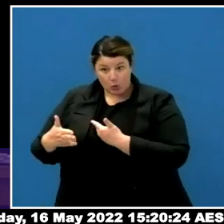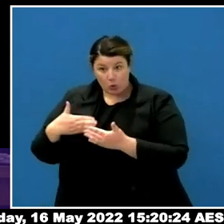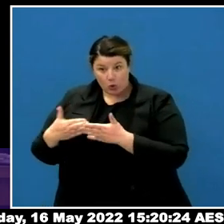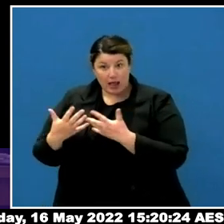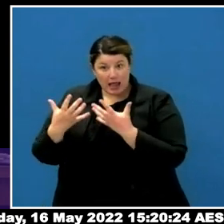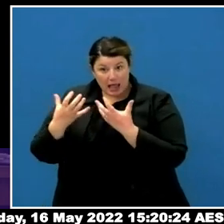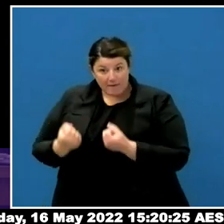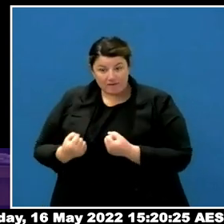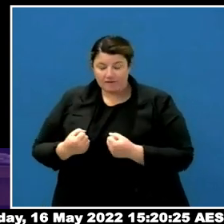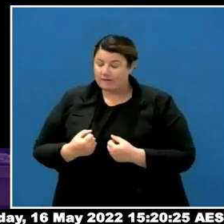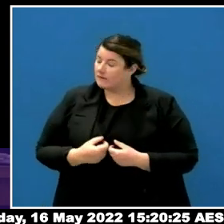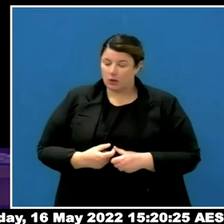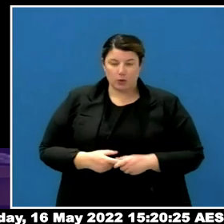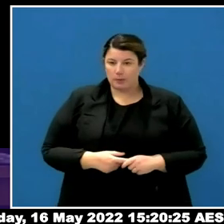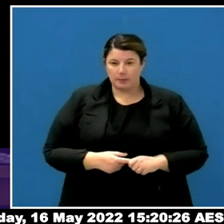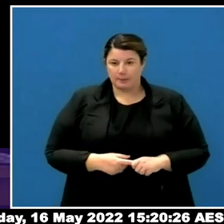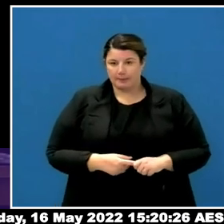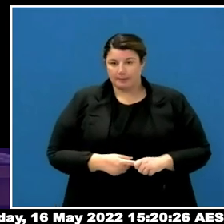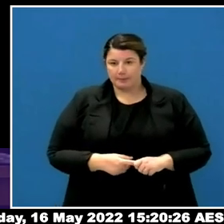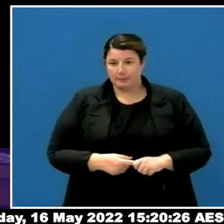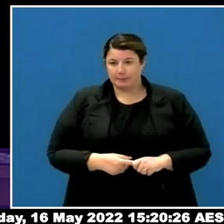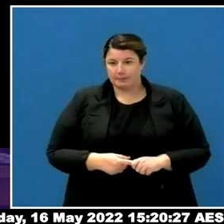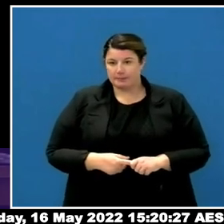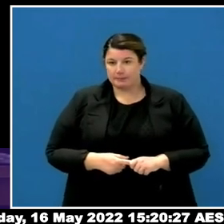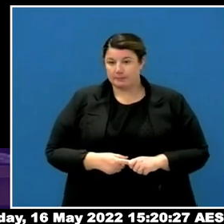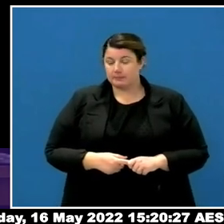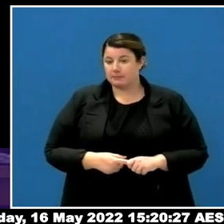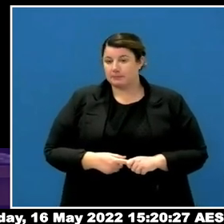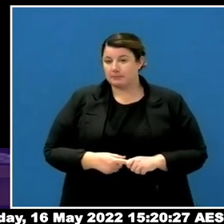At any time when Toby was at Afford?